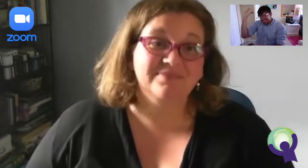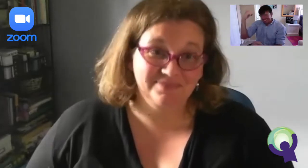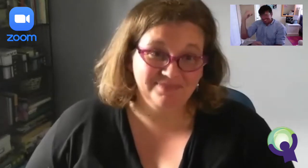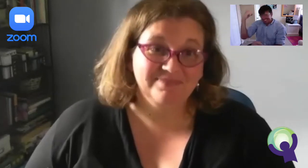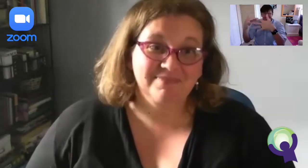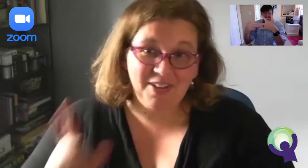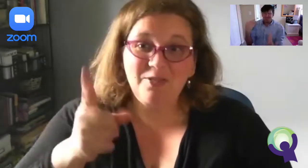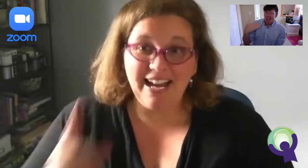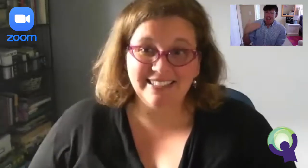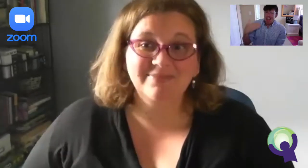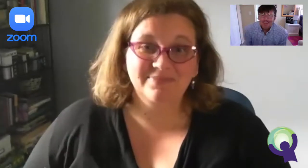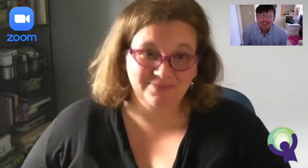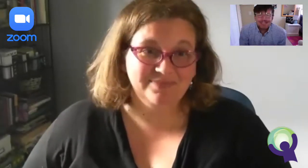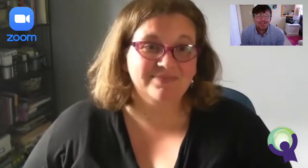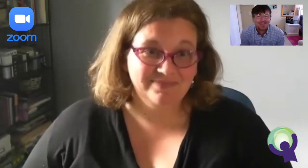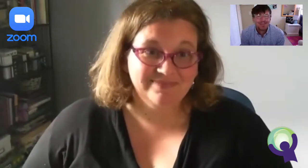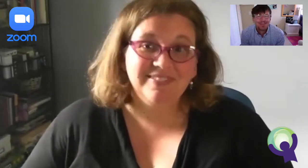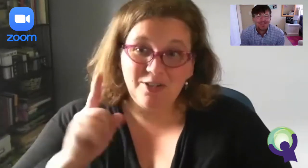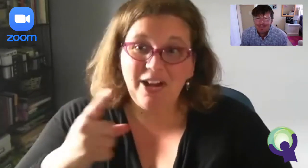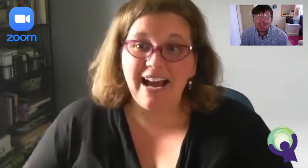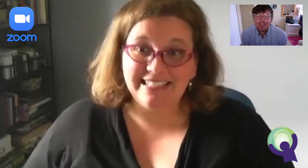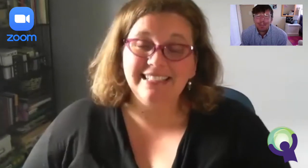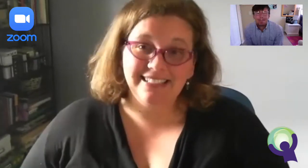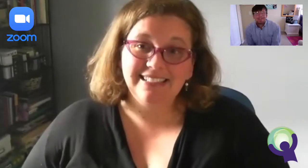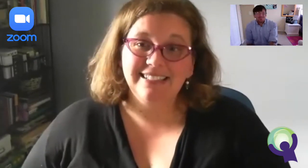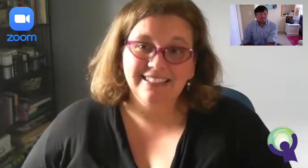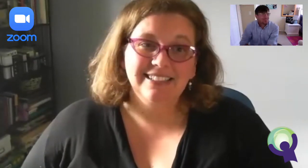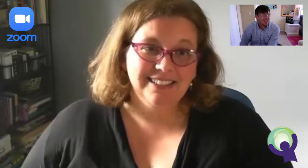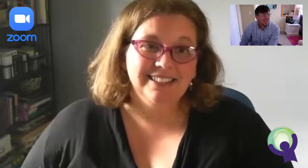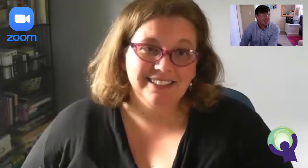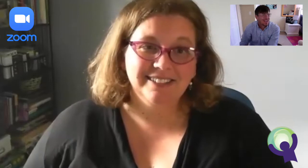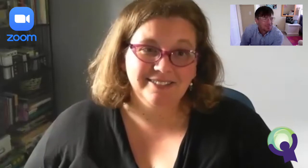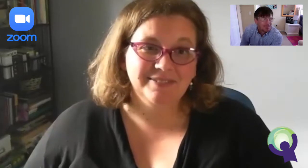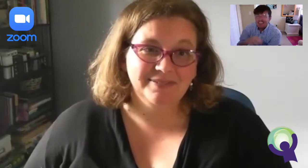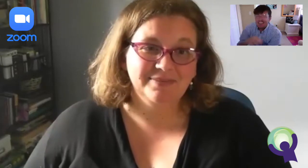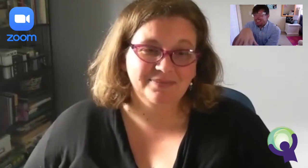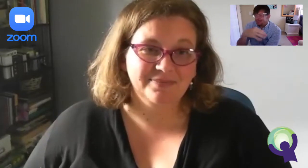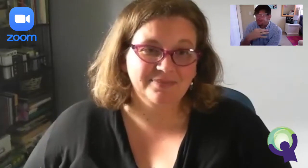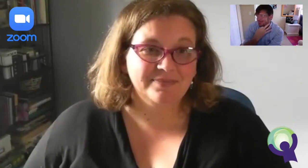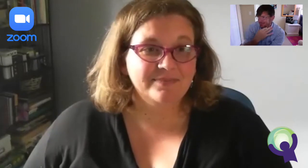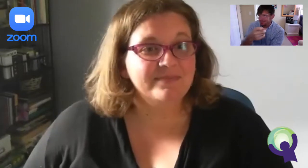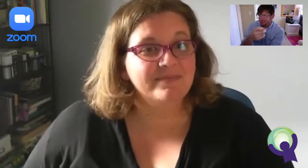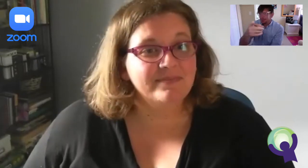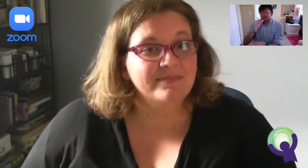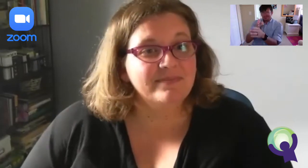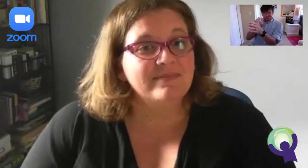Right, you keep building your mental library and keep being able to provide resources and building that knowledge. Right, right.